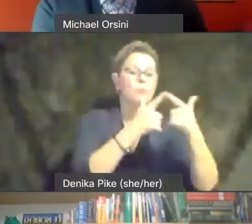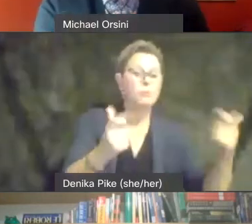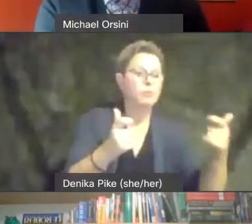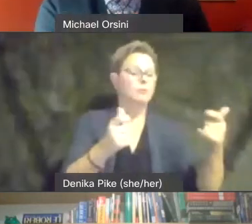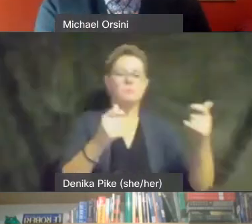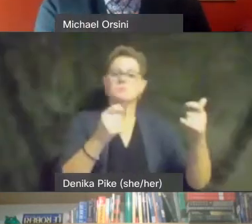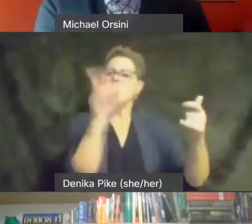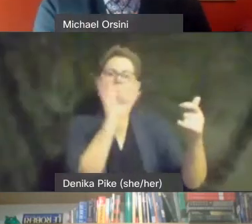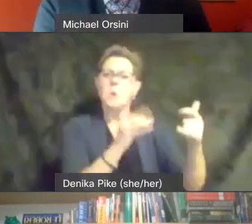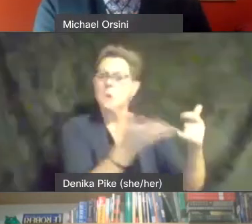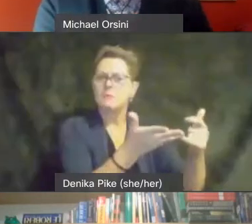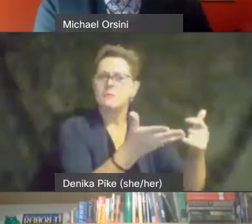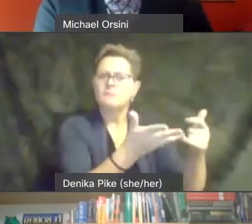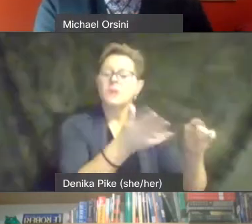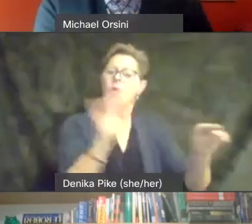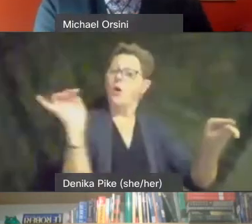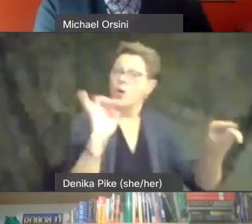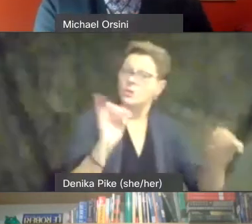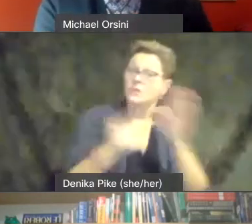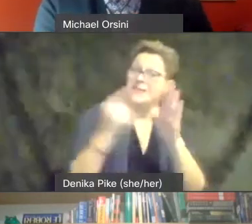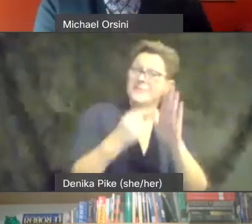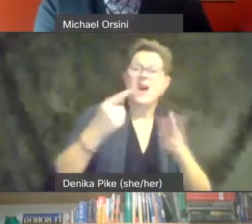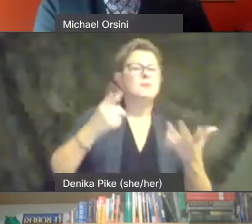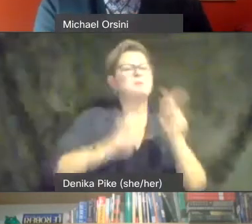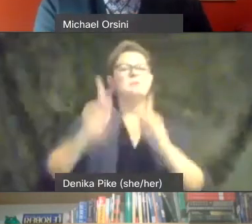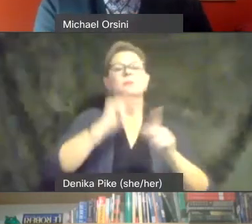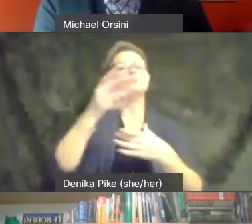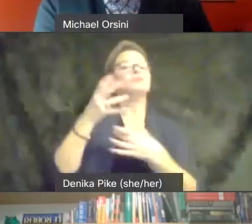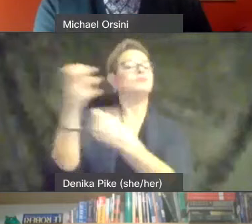And as well as a lack of trust in government, so this is another factor.